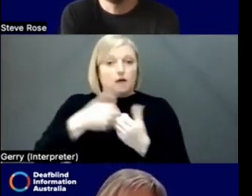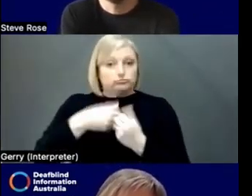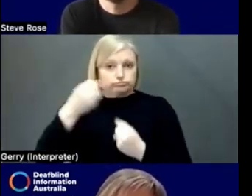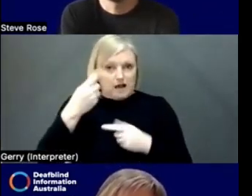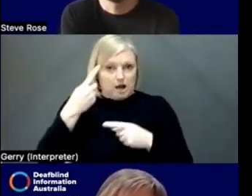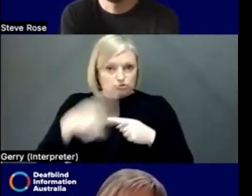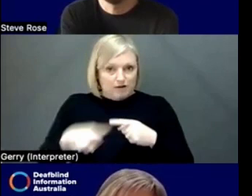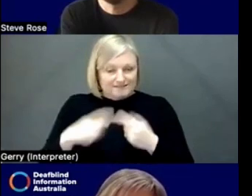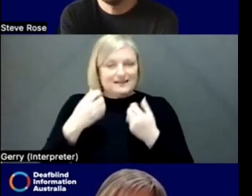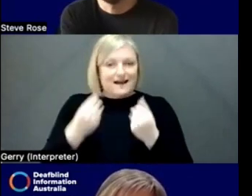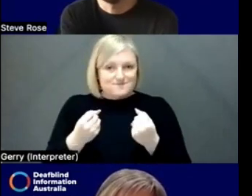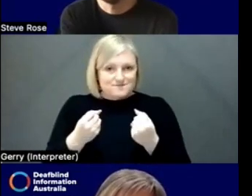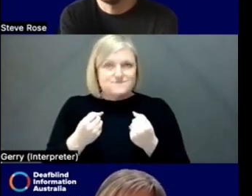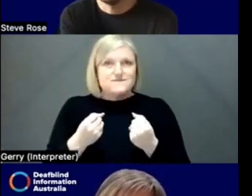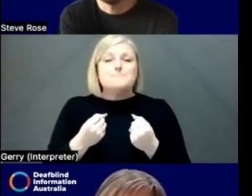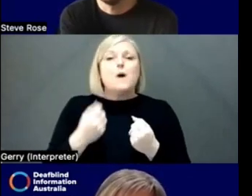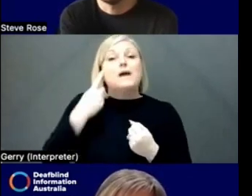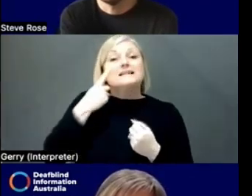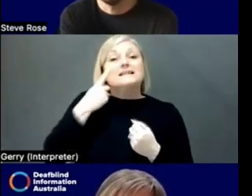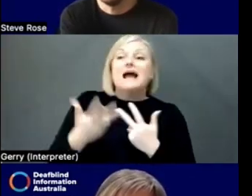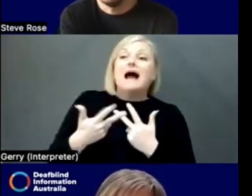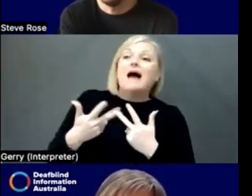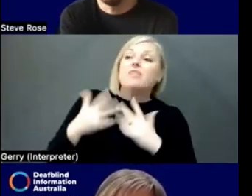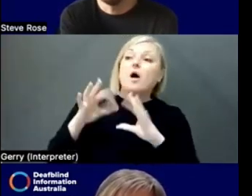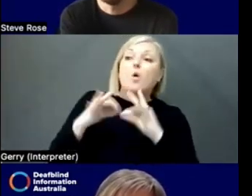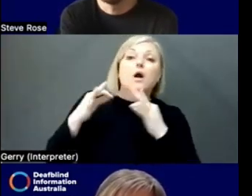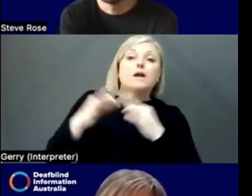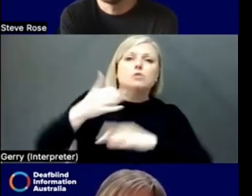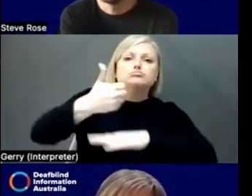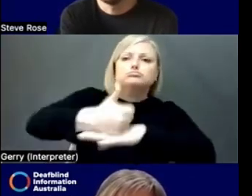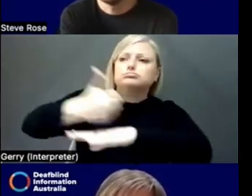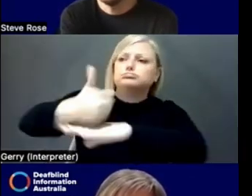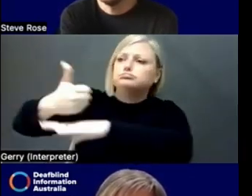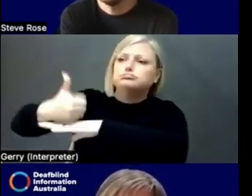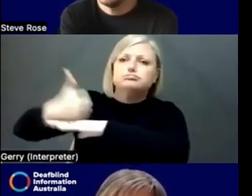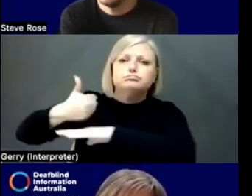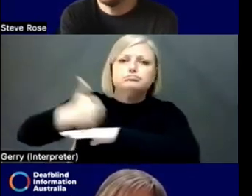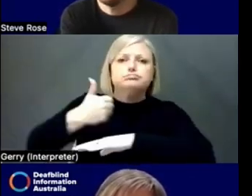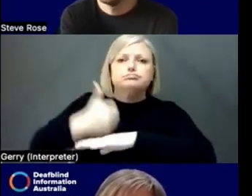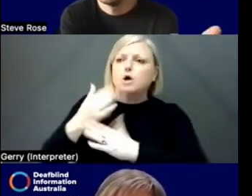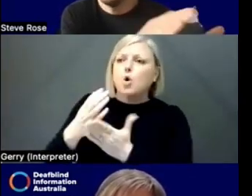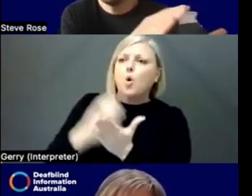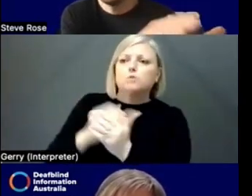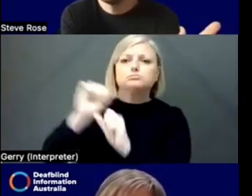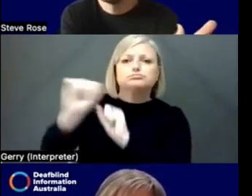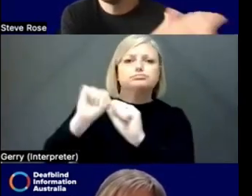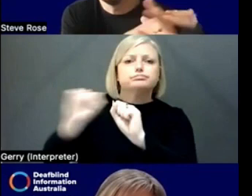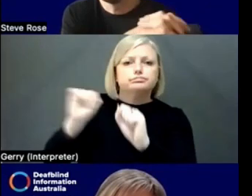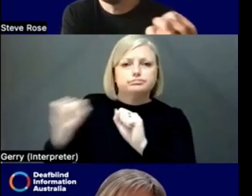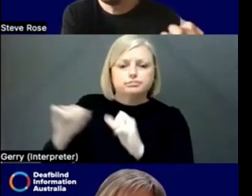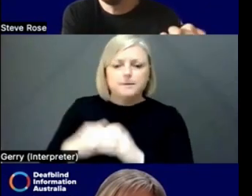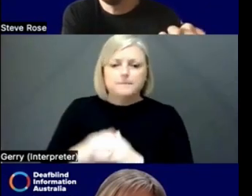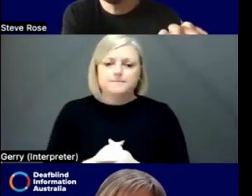a number of other providers starting to look at courses. There is a group in the